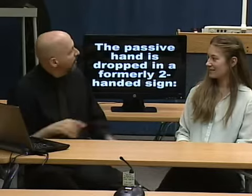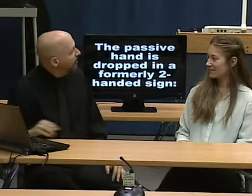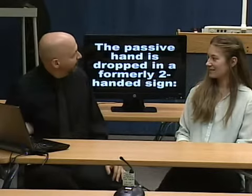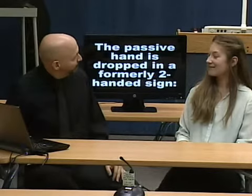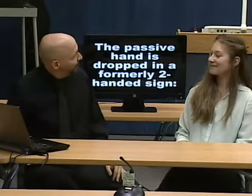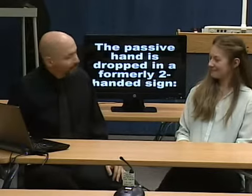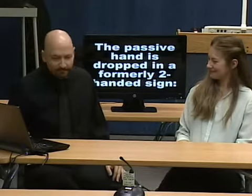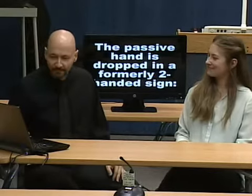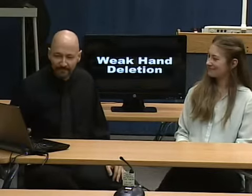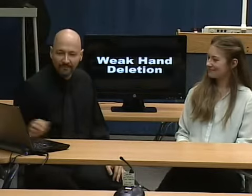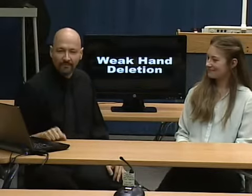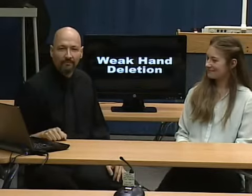They agree.